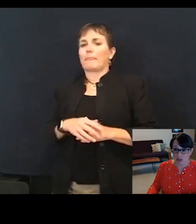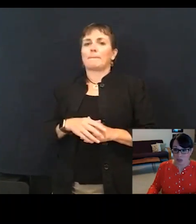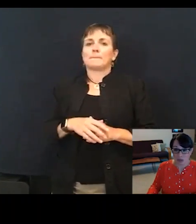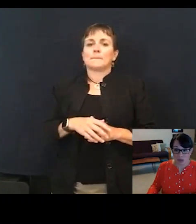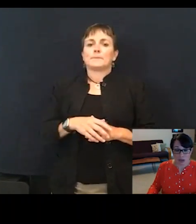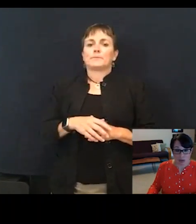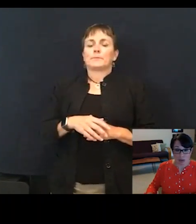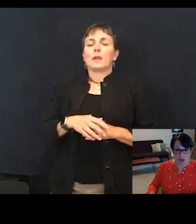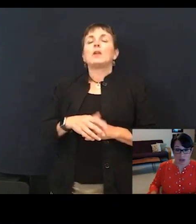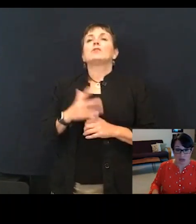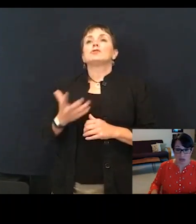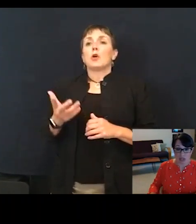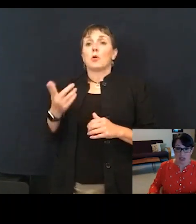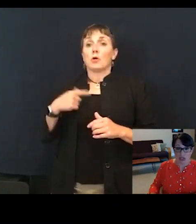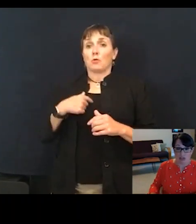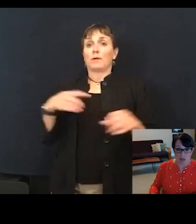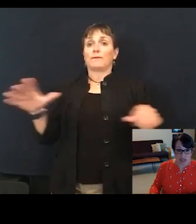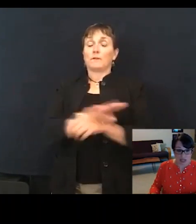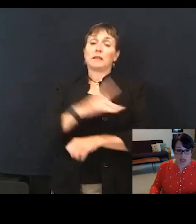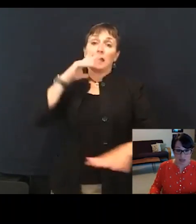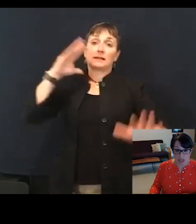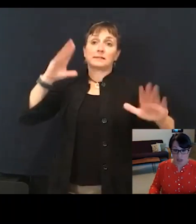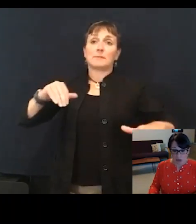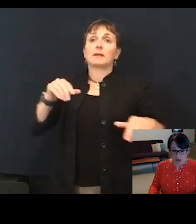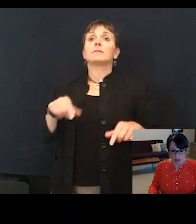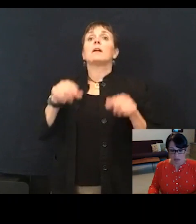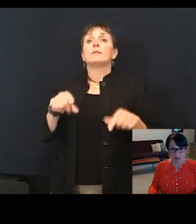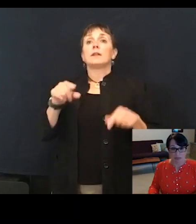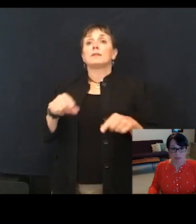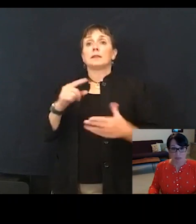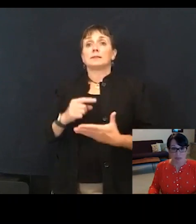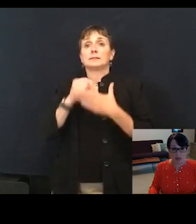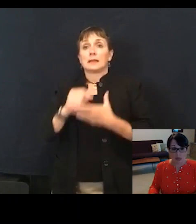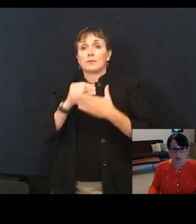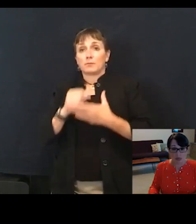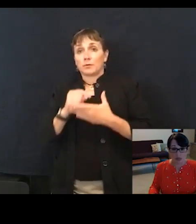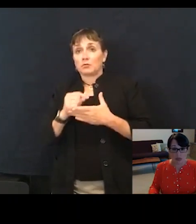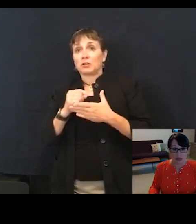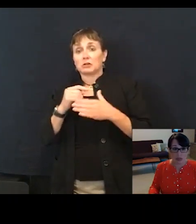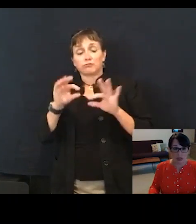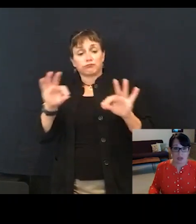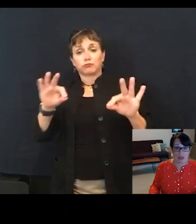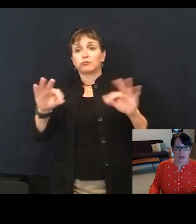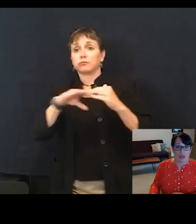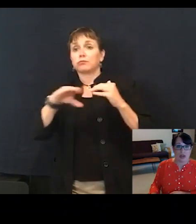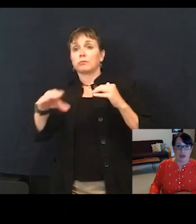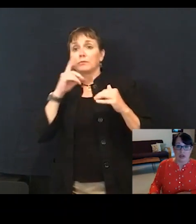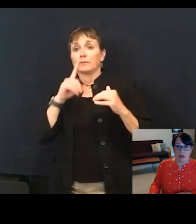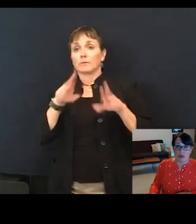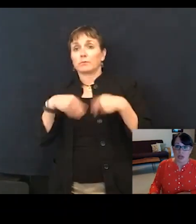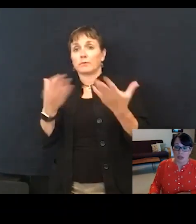will be therapeutic levels of myosin 7A expression.